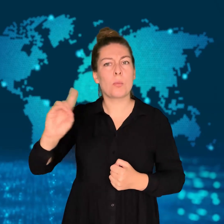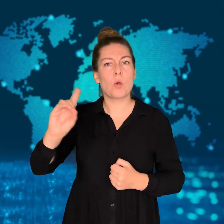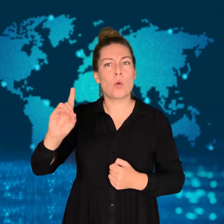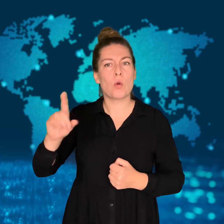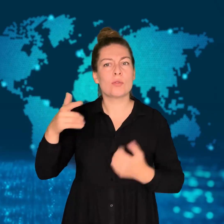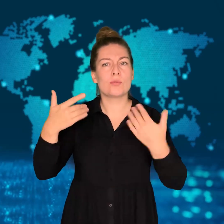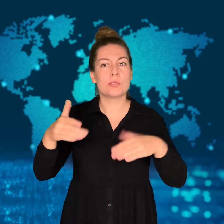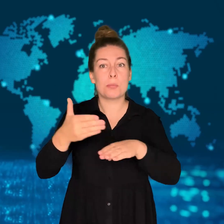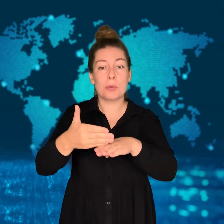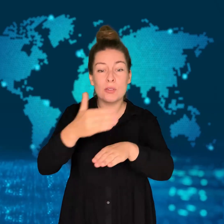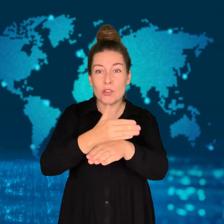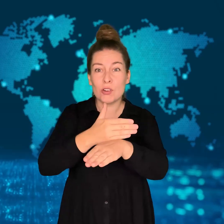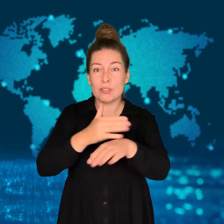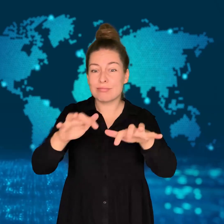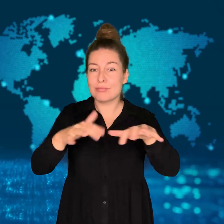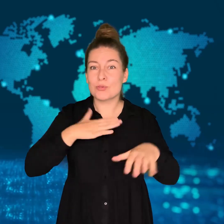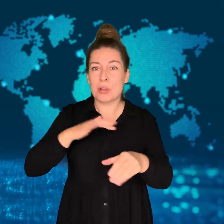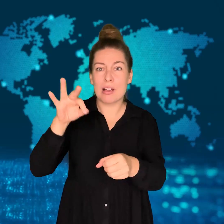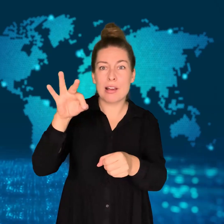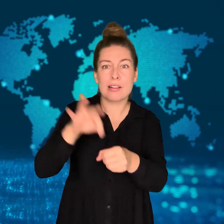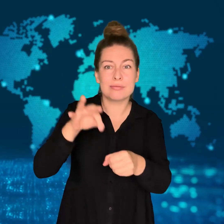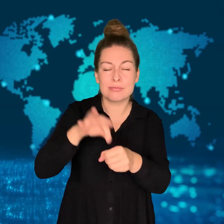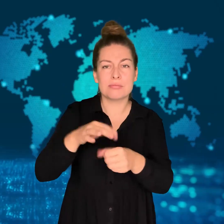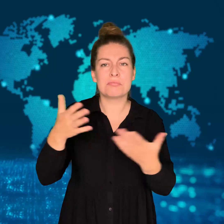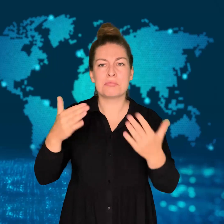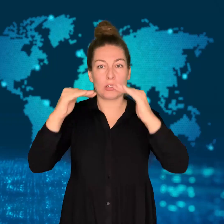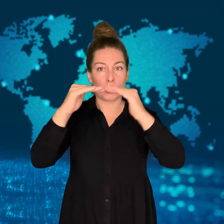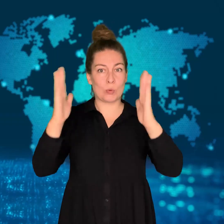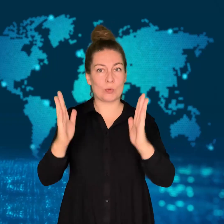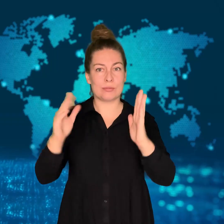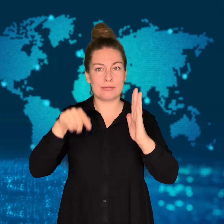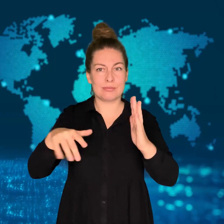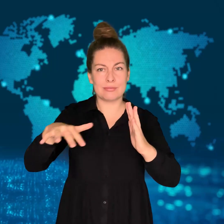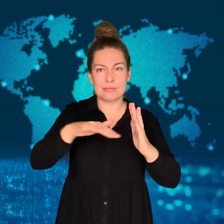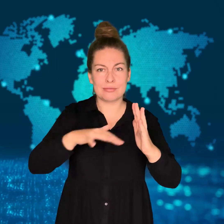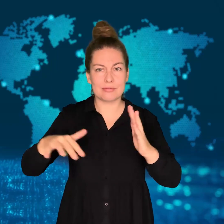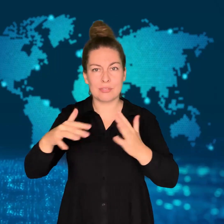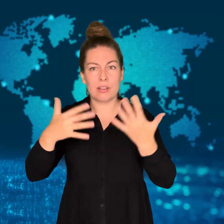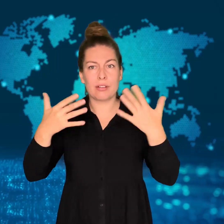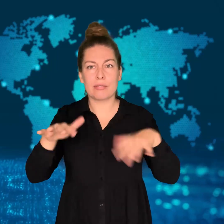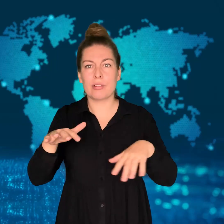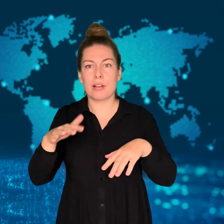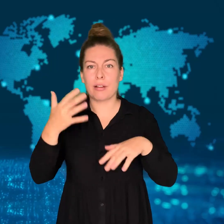One Democrat pulled a fire alarm in the building housing